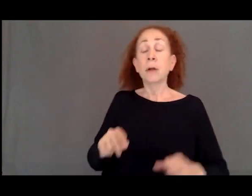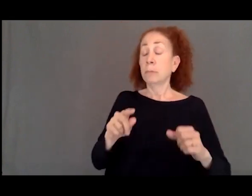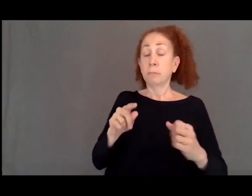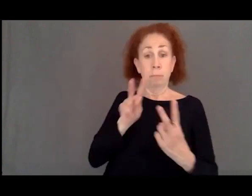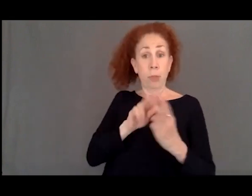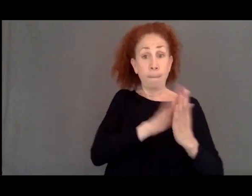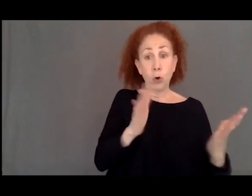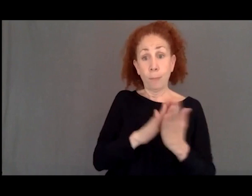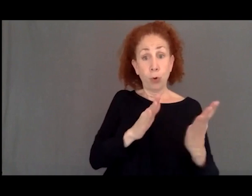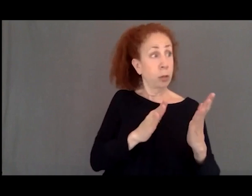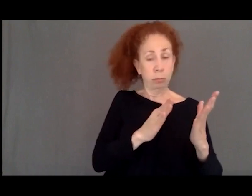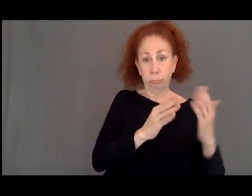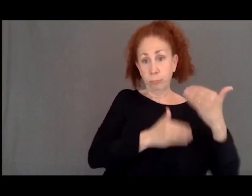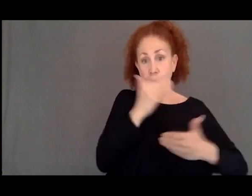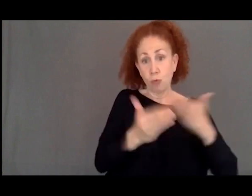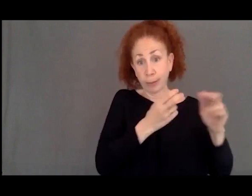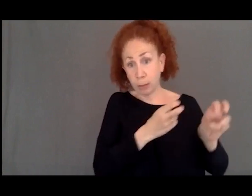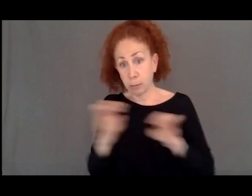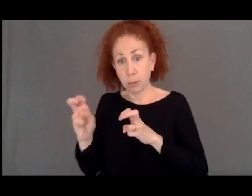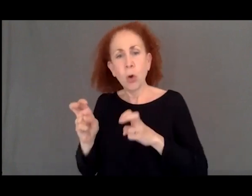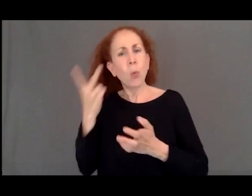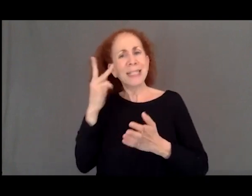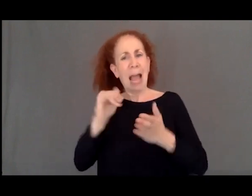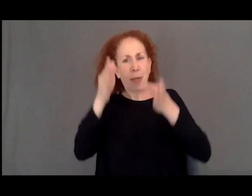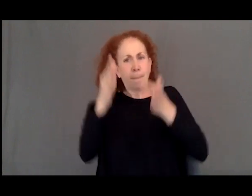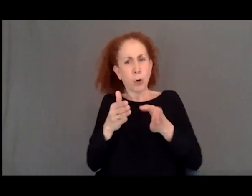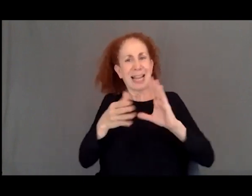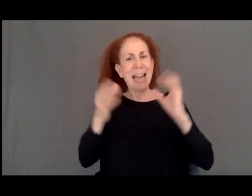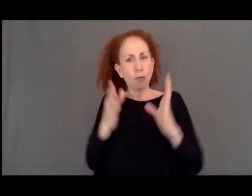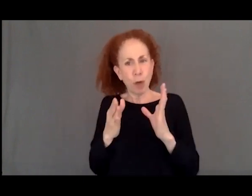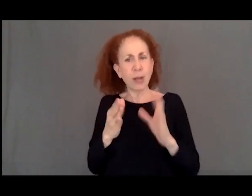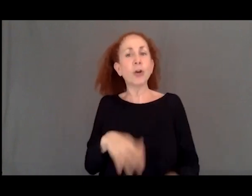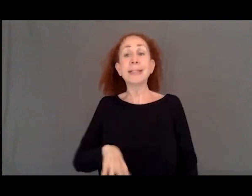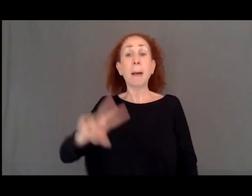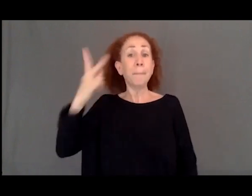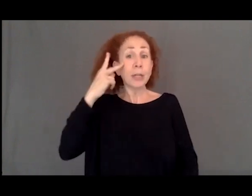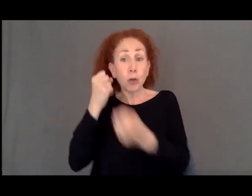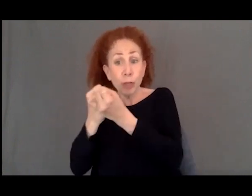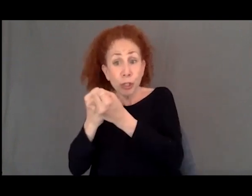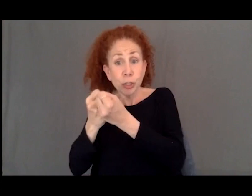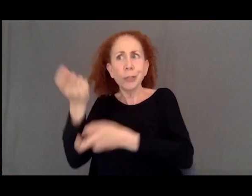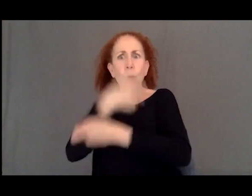we've seen how the narrator protagonist's political allegiances waver. They change.